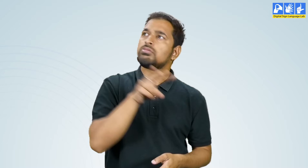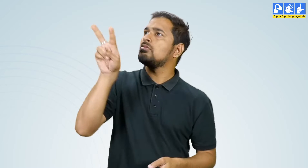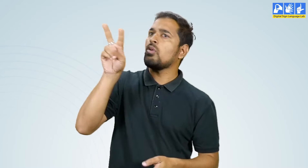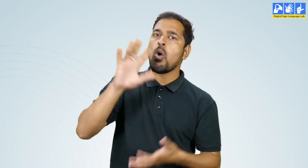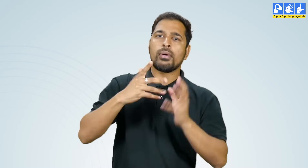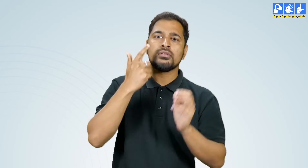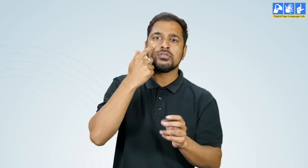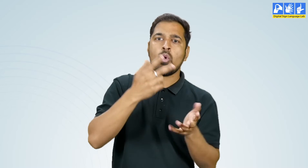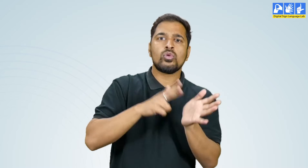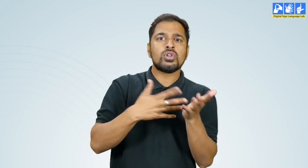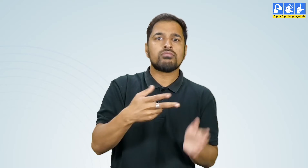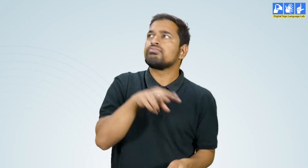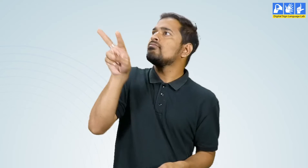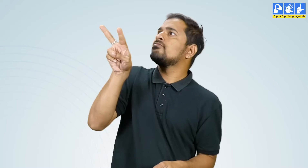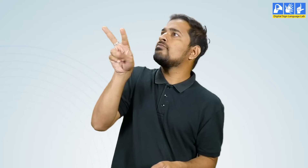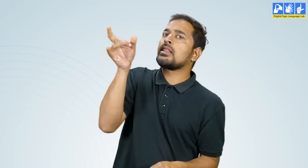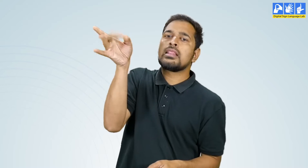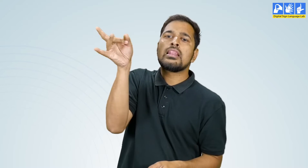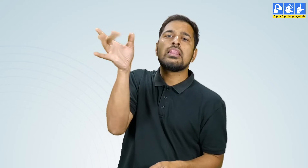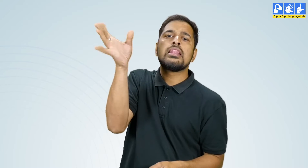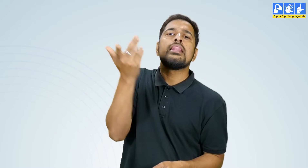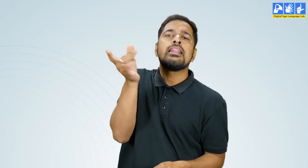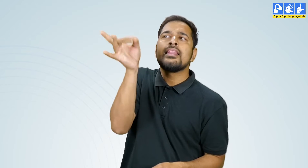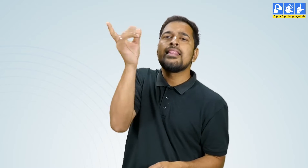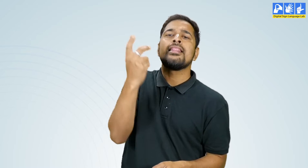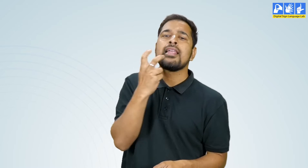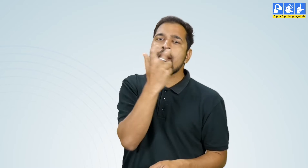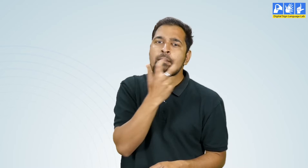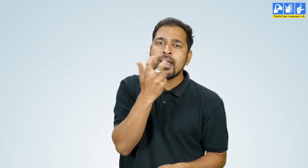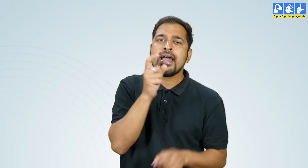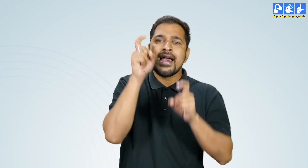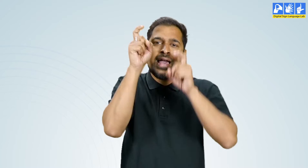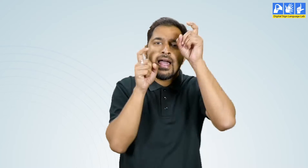the deaf child suddenly looks at that person and by looking at the person;